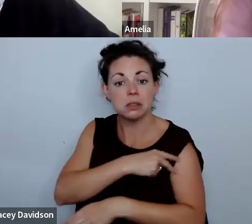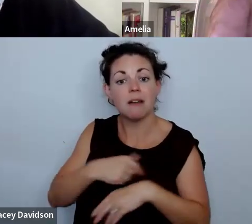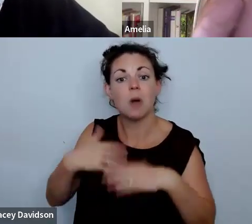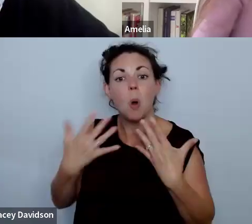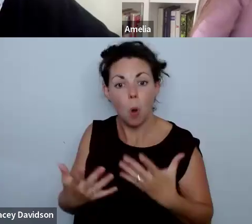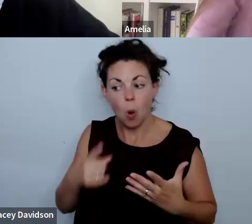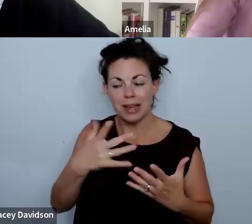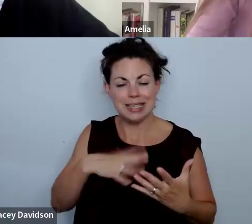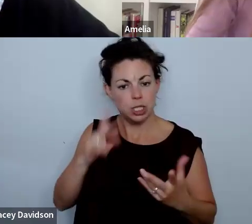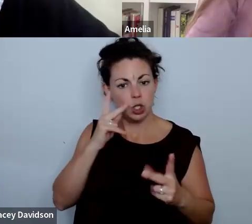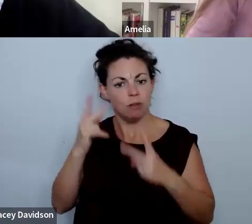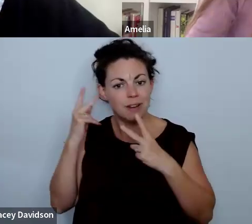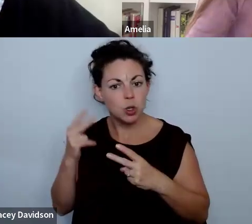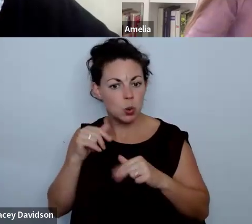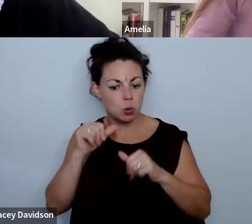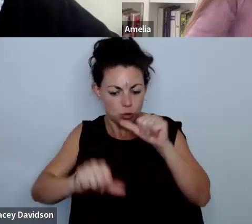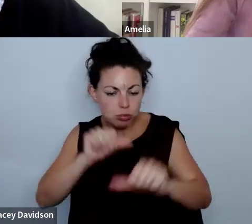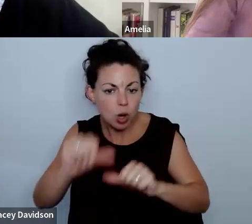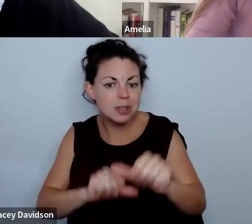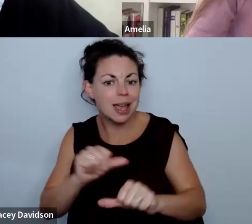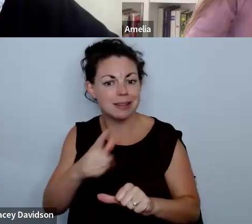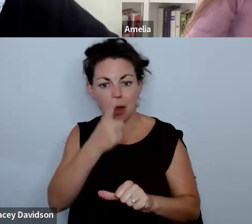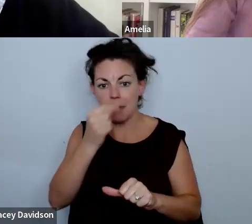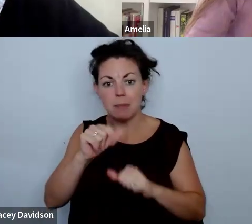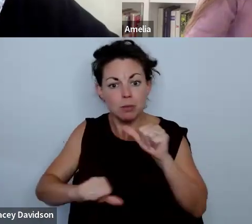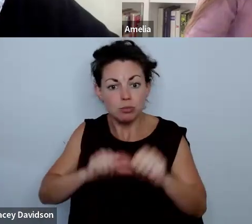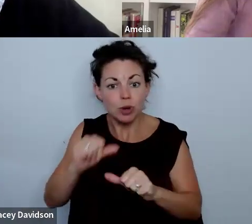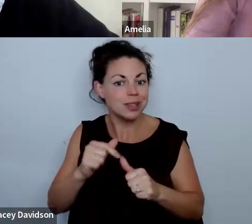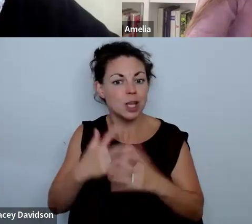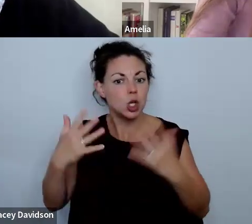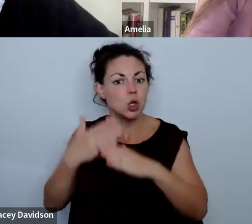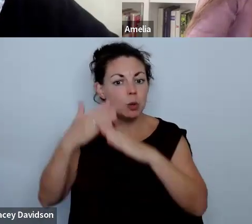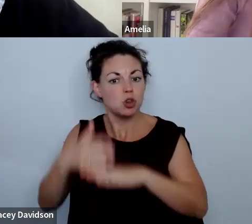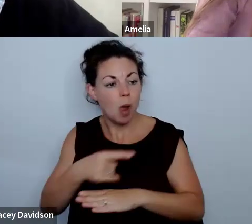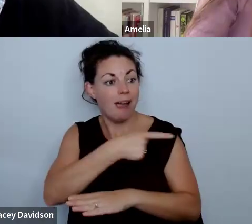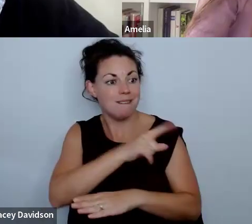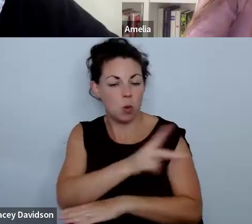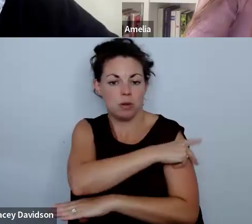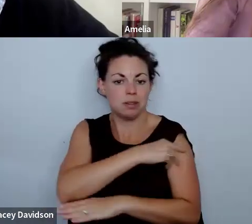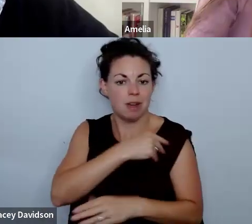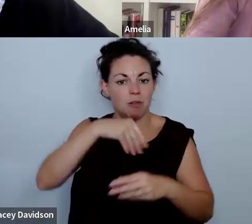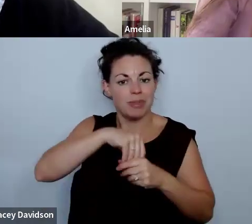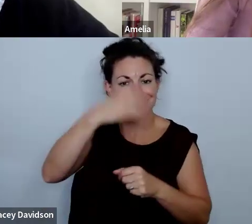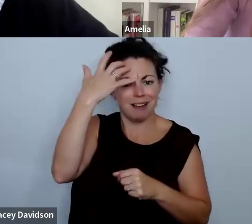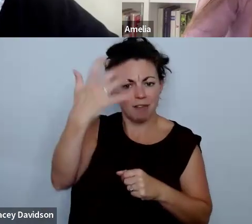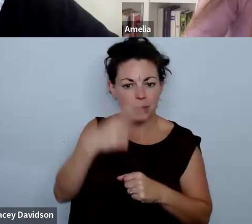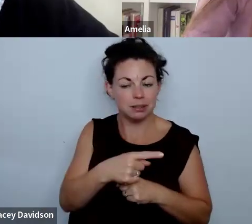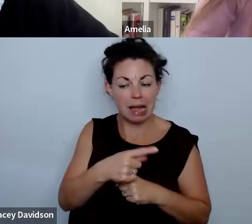made less time-consuming? I think they're somewhat difficult questions because one of the ideas that I think some